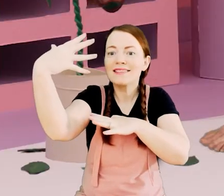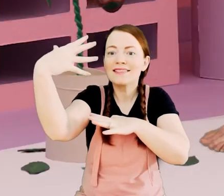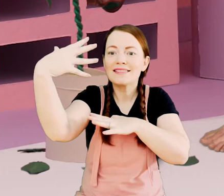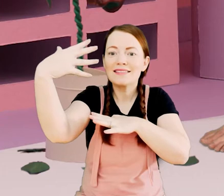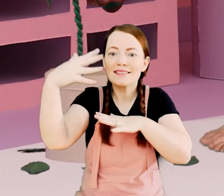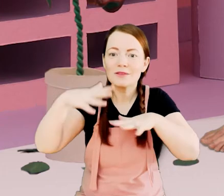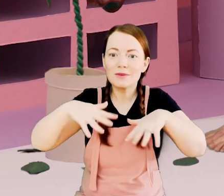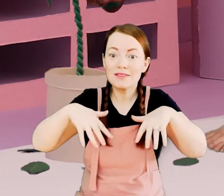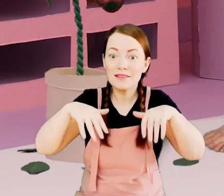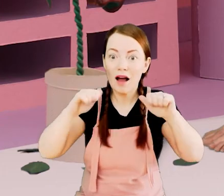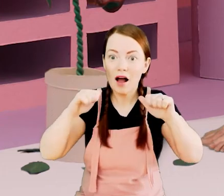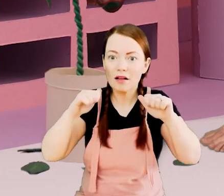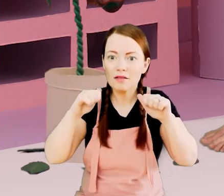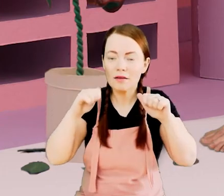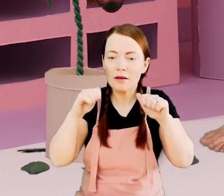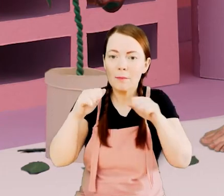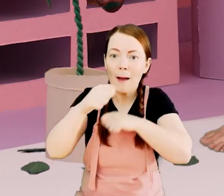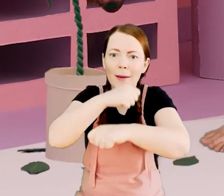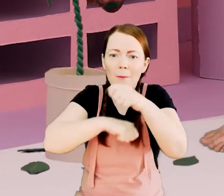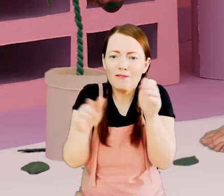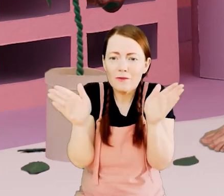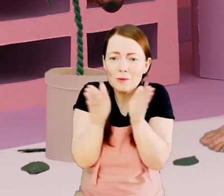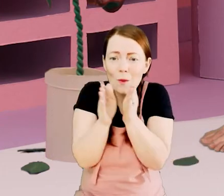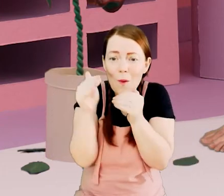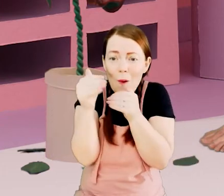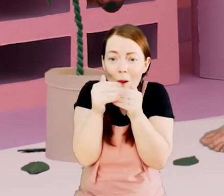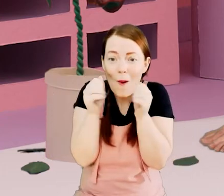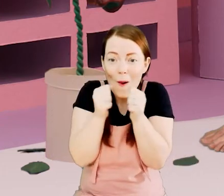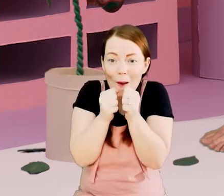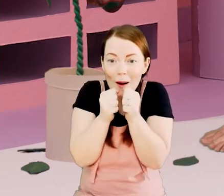Let's begin by finding the smallest shape you can make today.